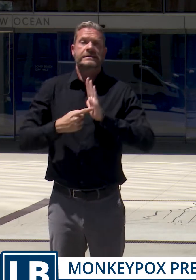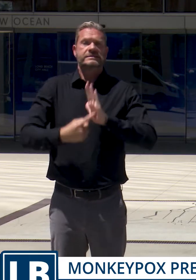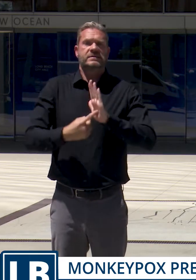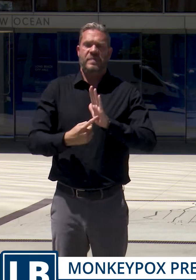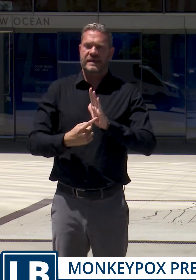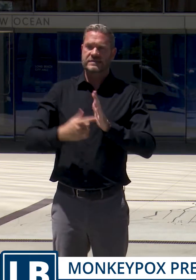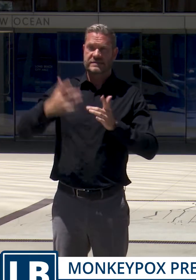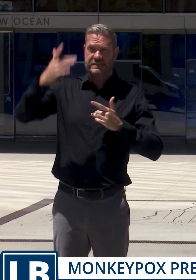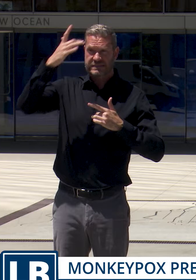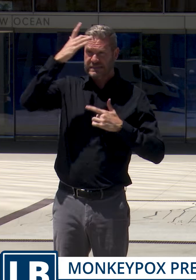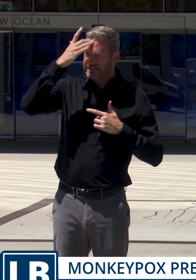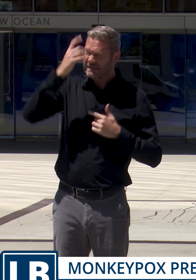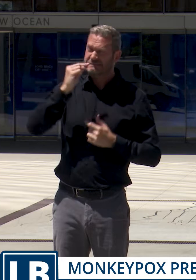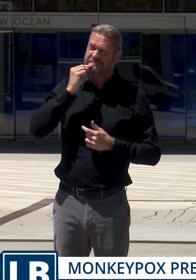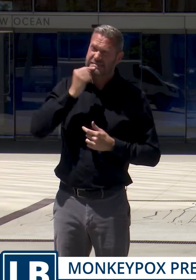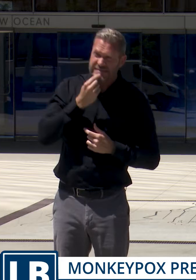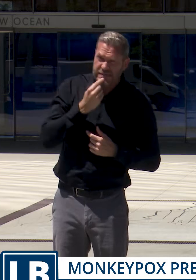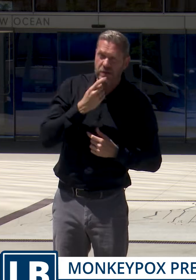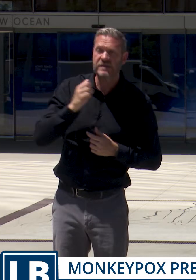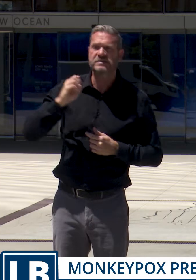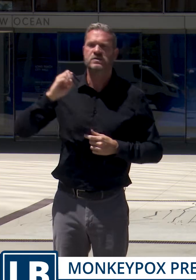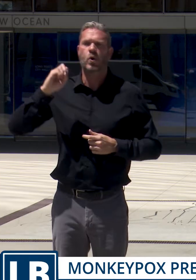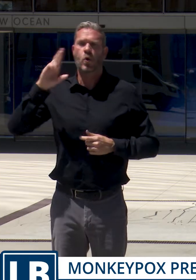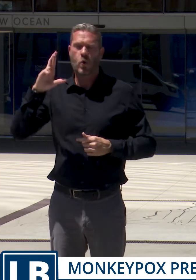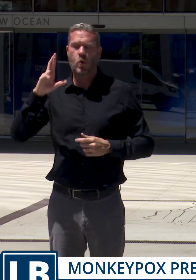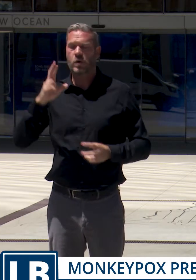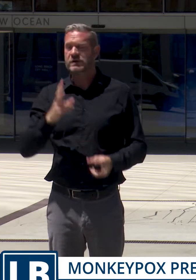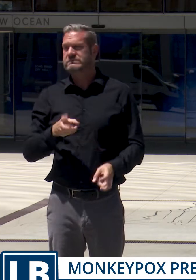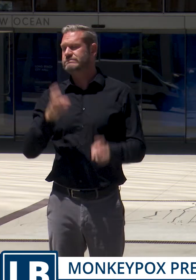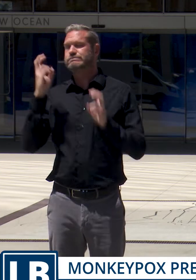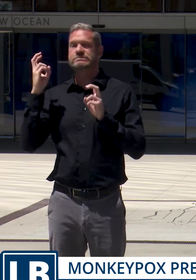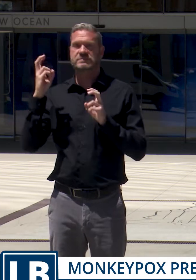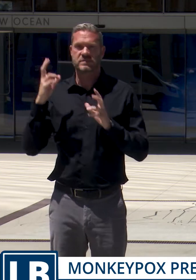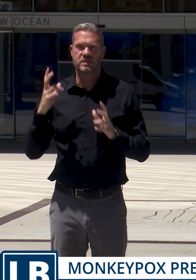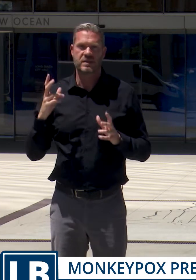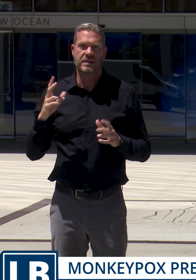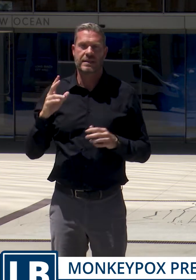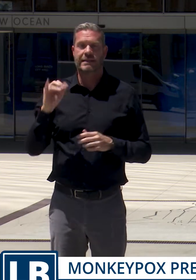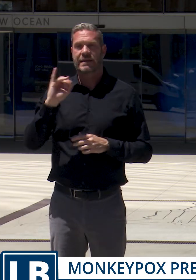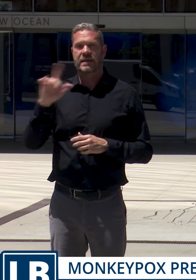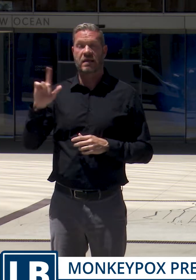whether they're likely to give it to get severely ill such as if they have a weakened immune system